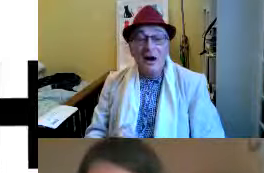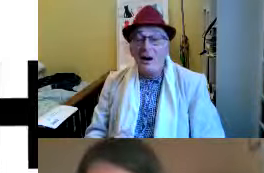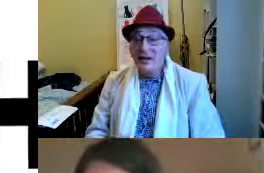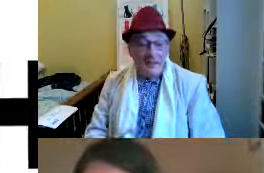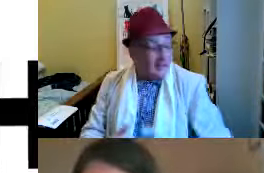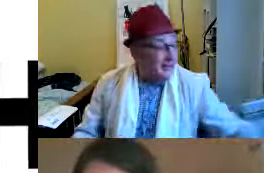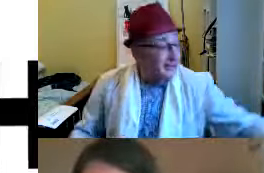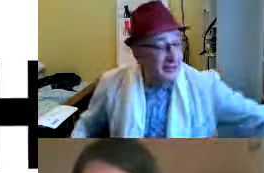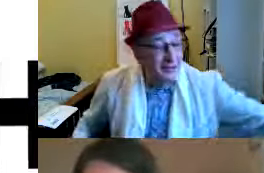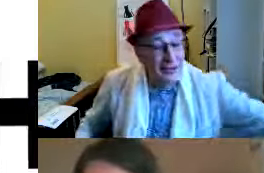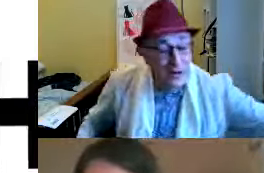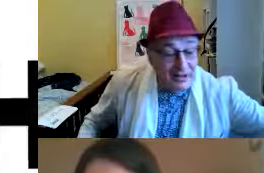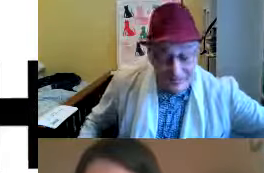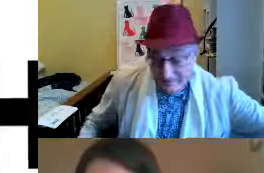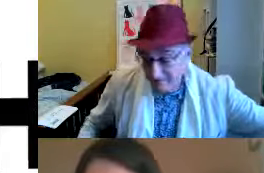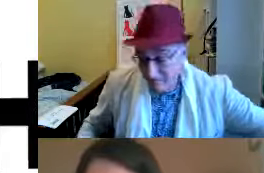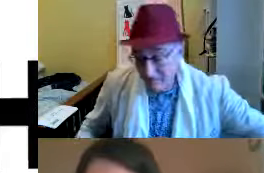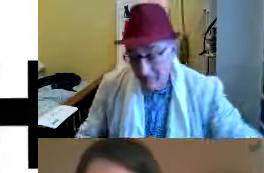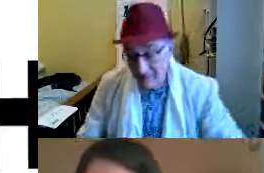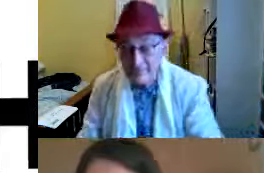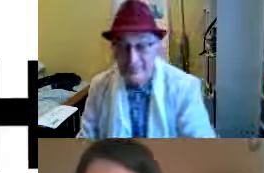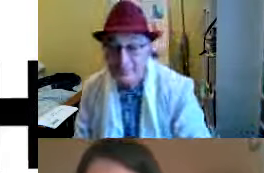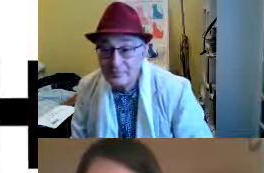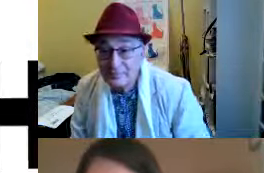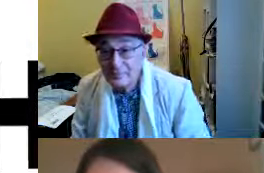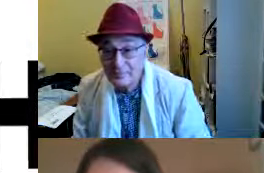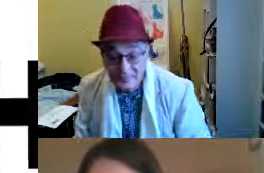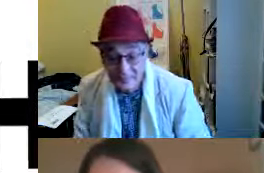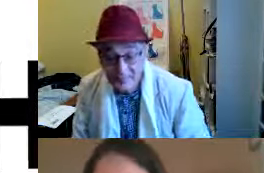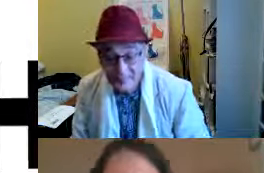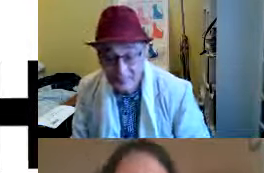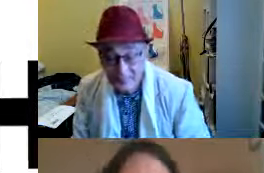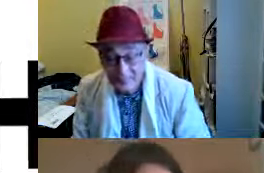okay yeah yeah very quick yeah it's really really quick so i've got another meeting at three